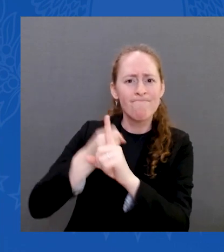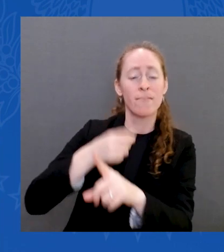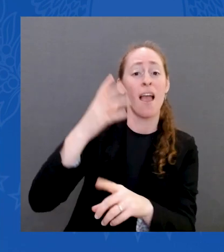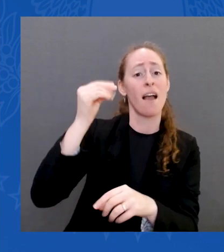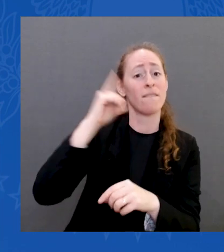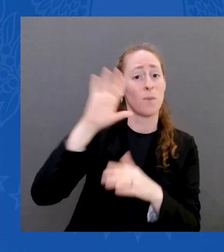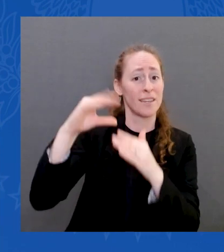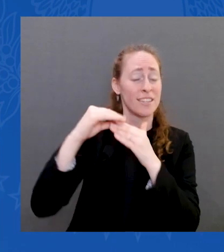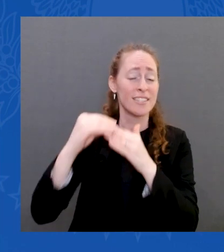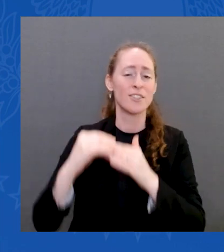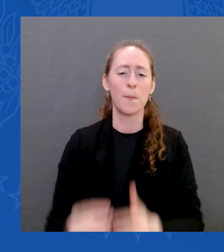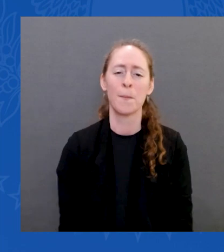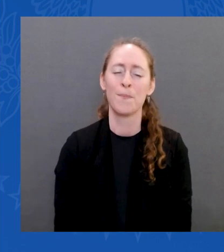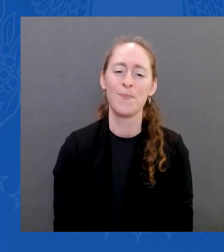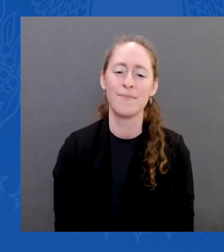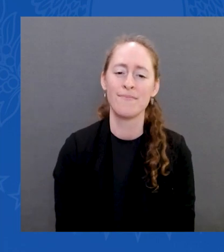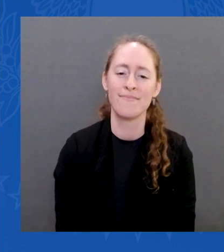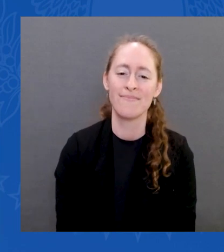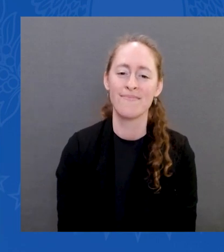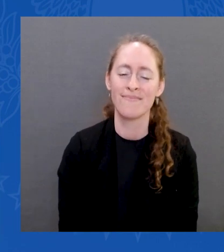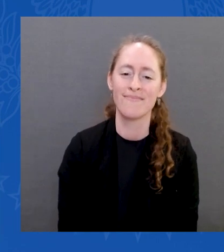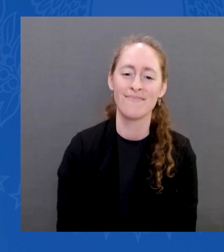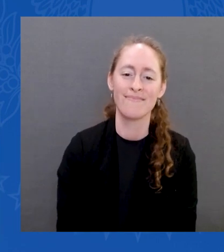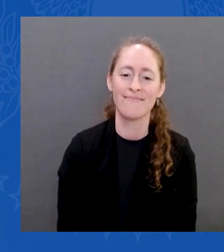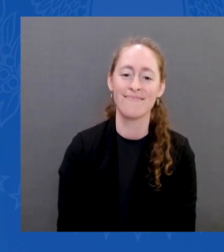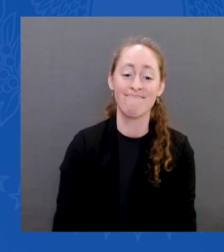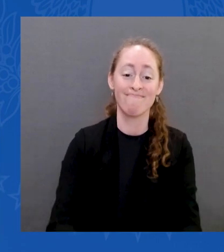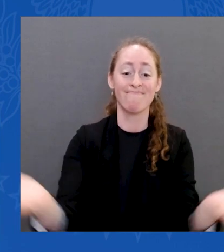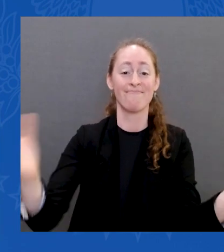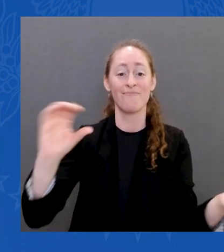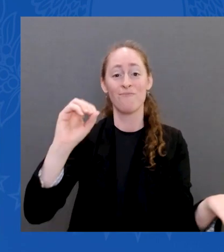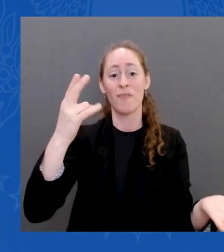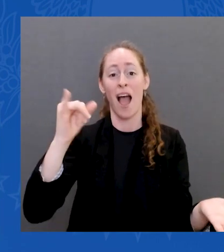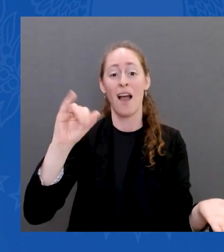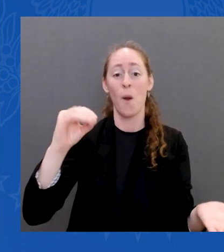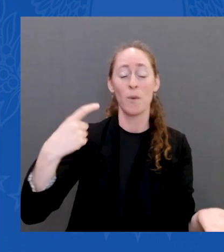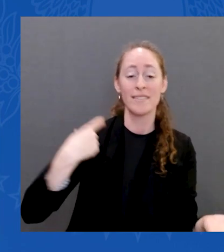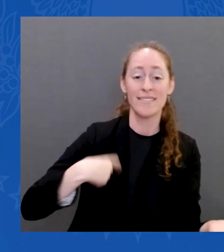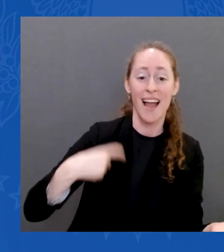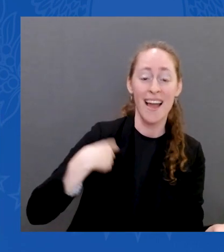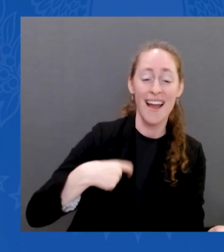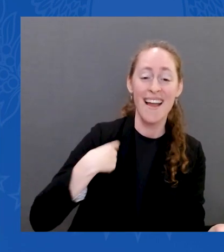Thank you so much, Mr. Angela Dickey, my state coordinator, Mr. Brant Betts,